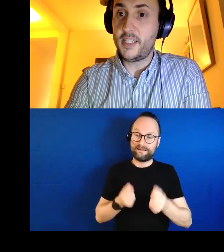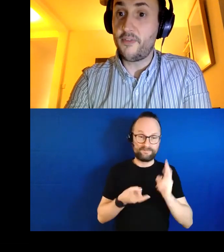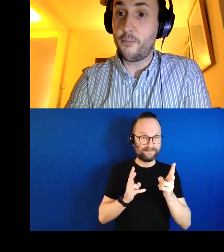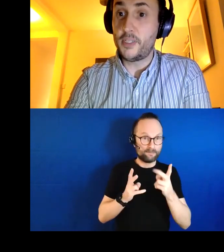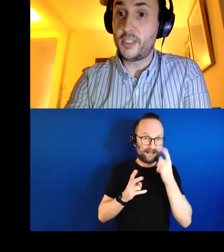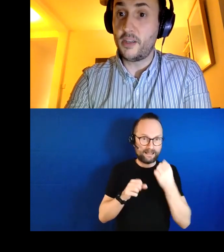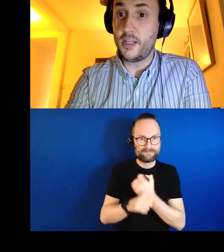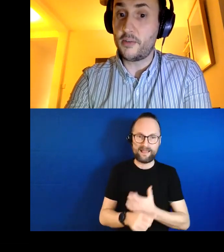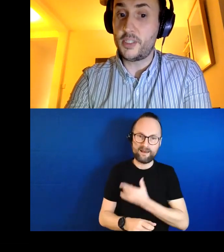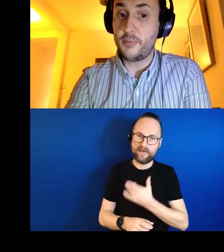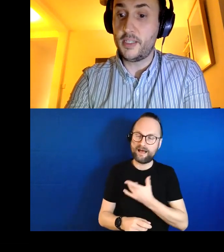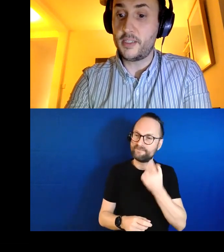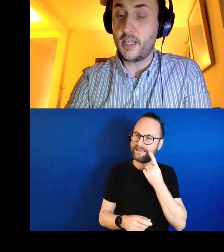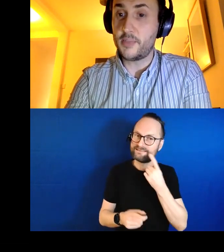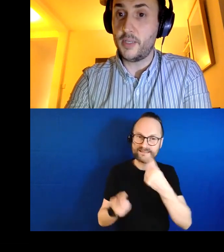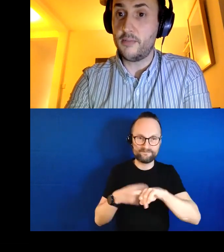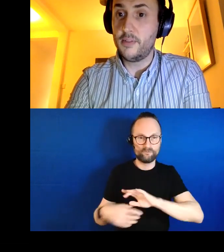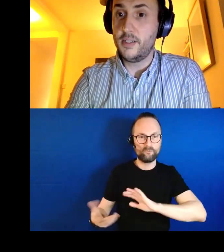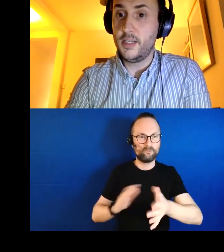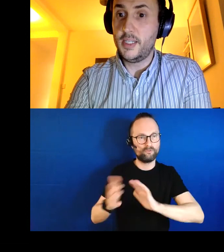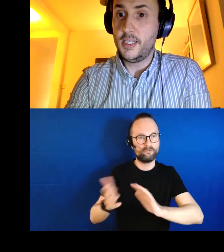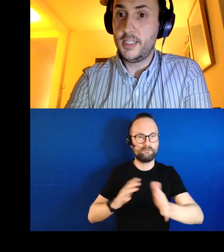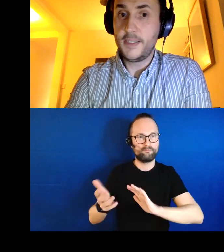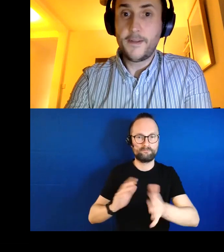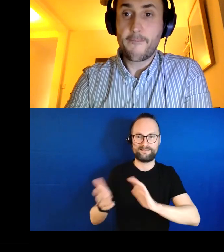If you have issues reporting services like the RAD will help you to make any report that you need to make and we do